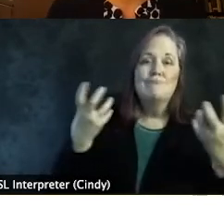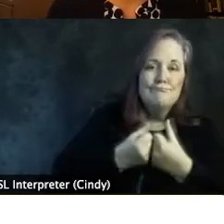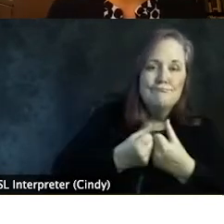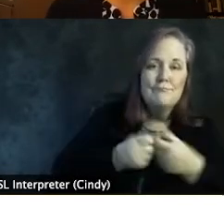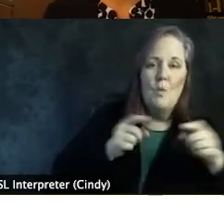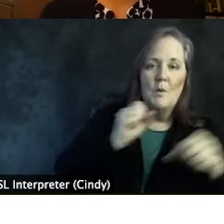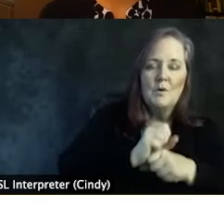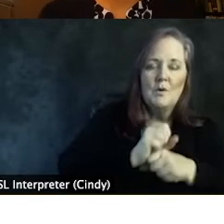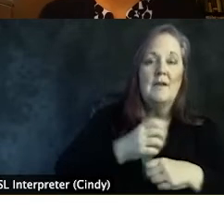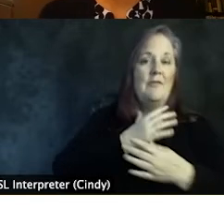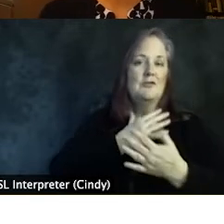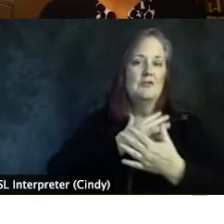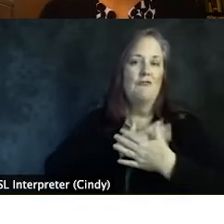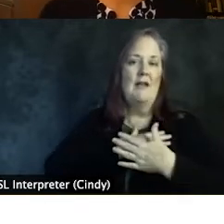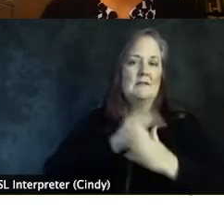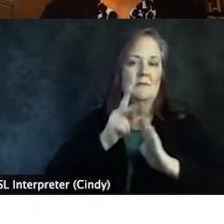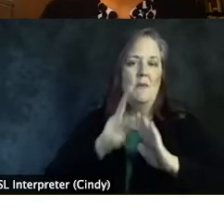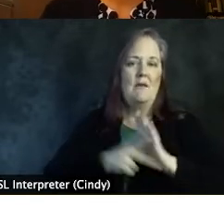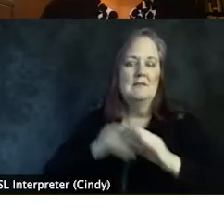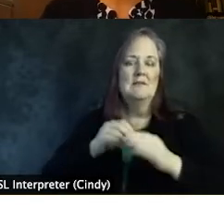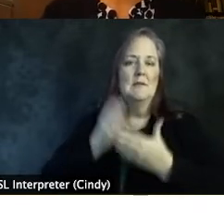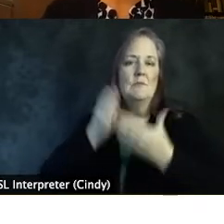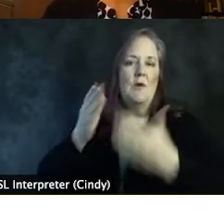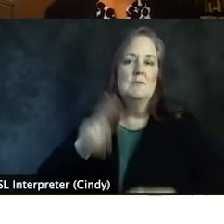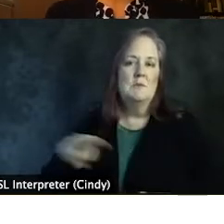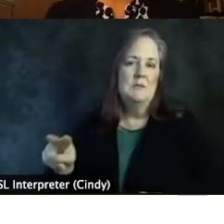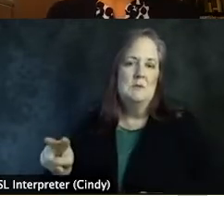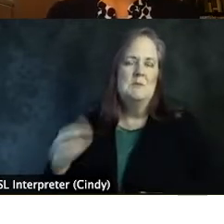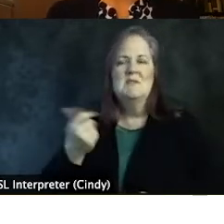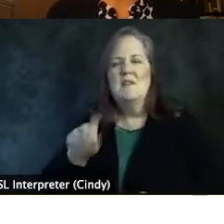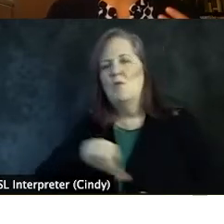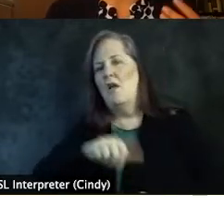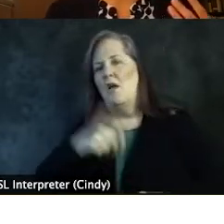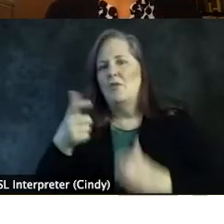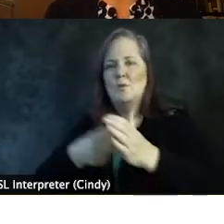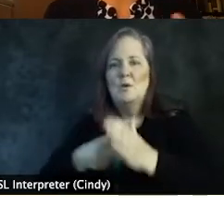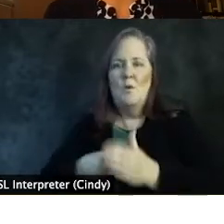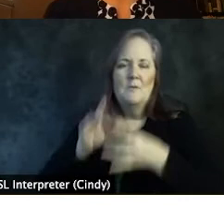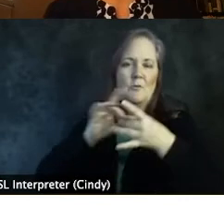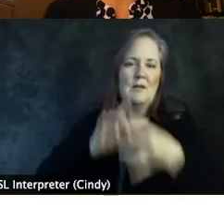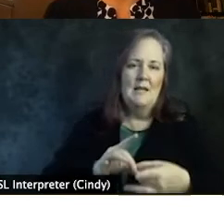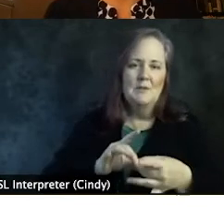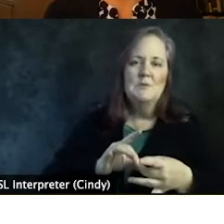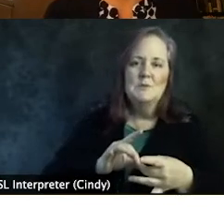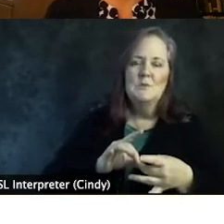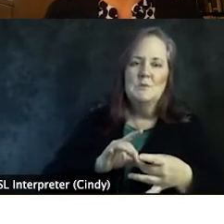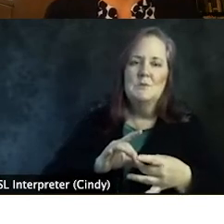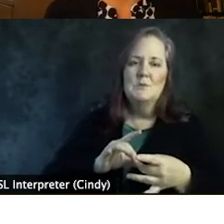or a kidney transplant. So what happens is a patient's own doctor will refer them